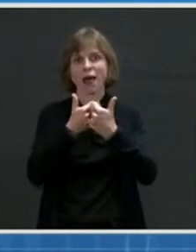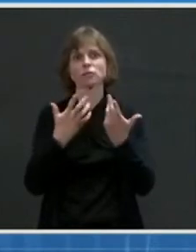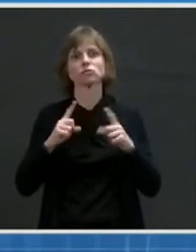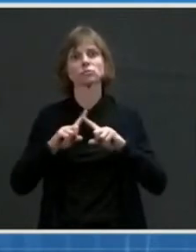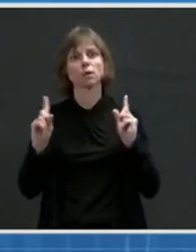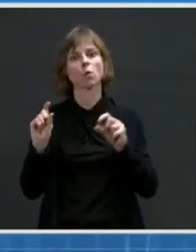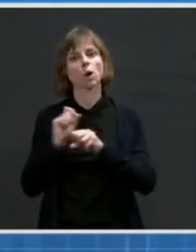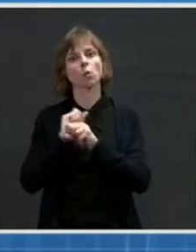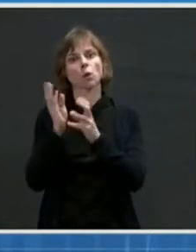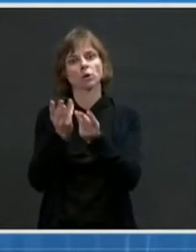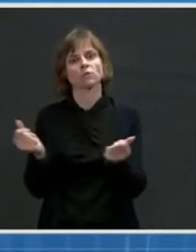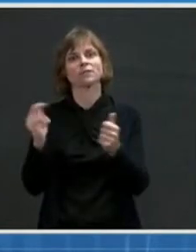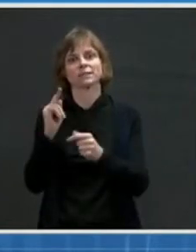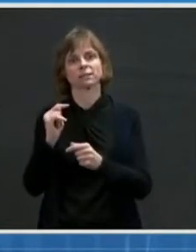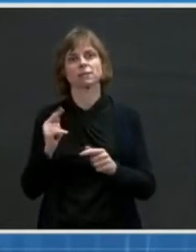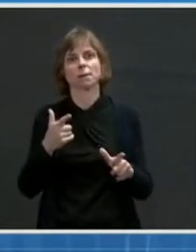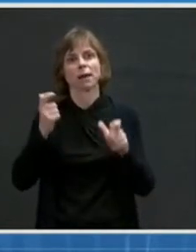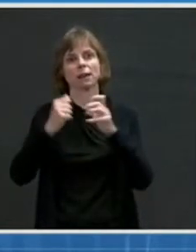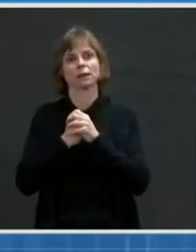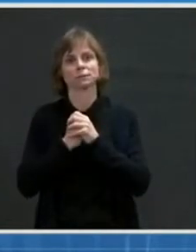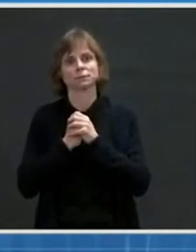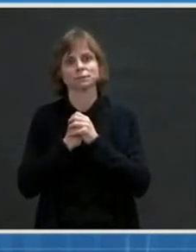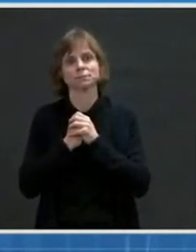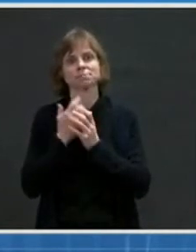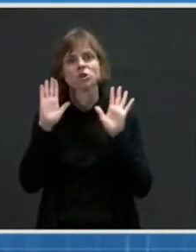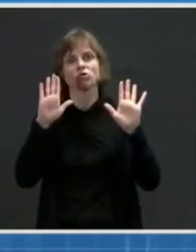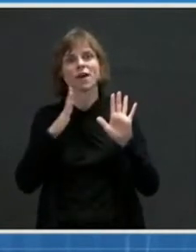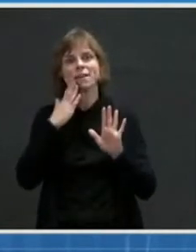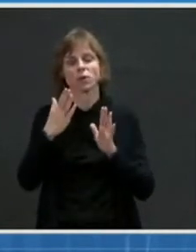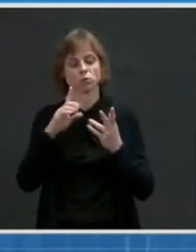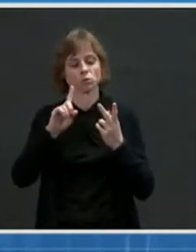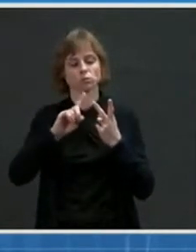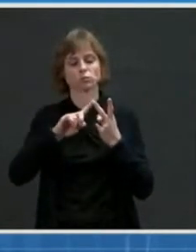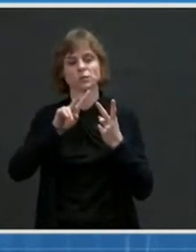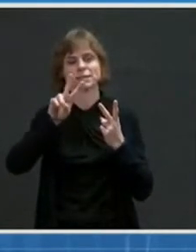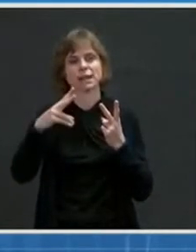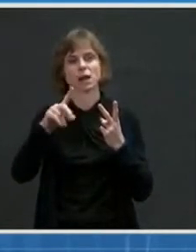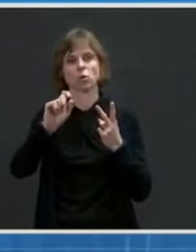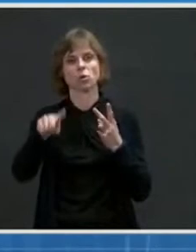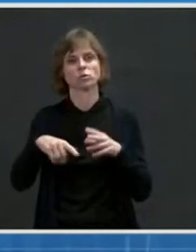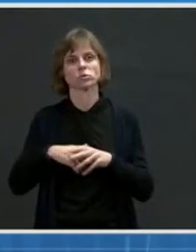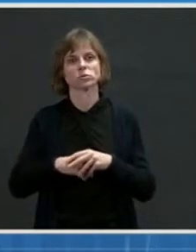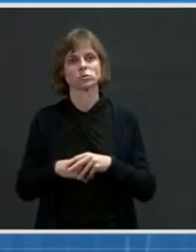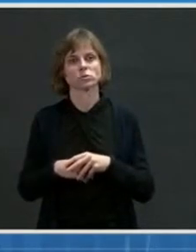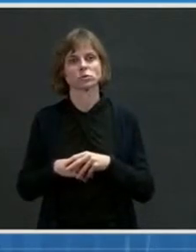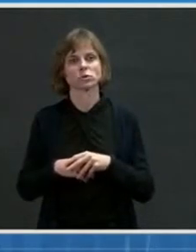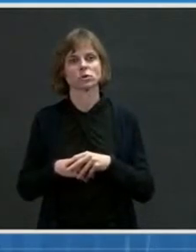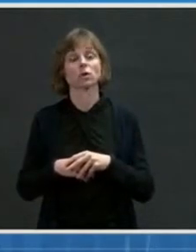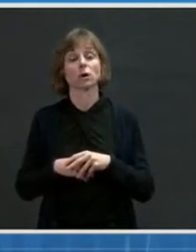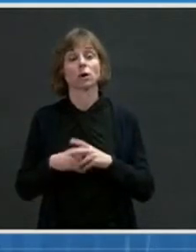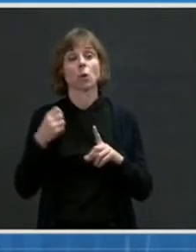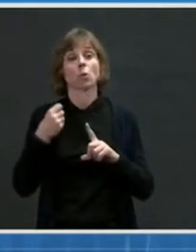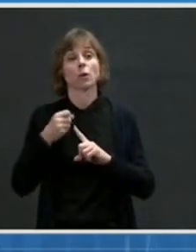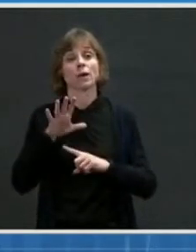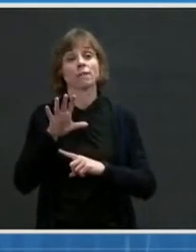WE RECOGNIZE THERE ARE CHALLENGES IN ROLLING IT OUT AND WE ARE WORKING TO FIX THEM.